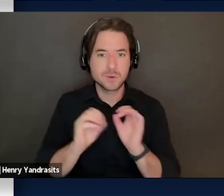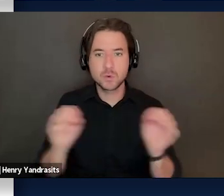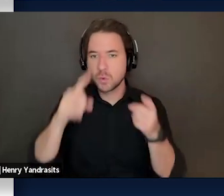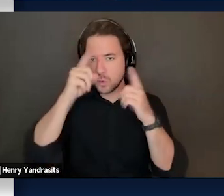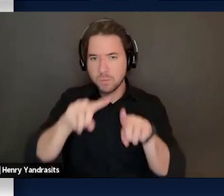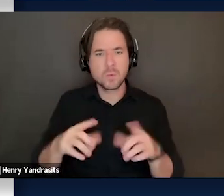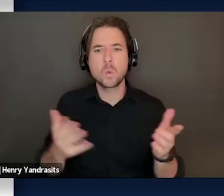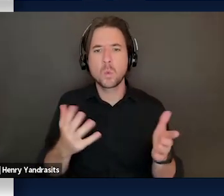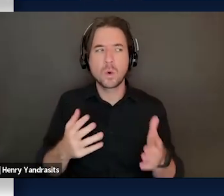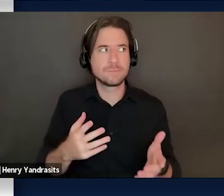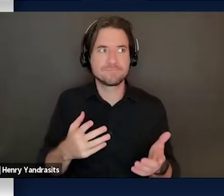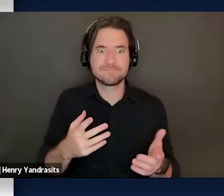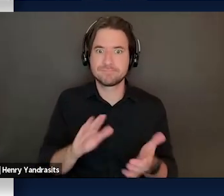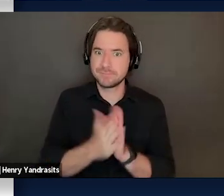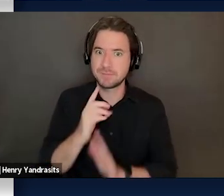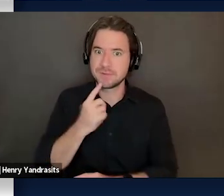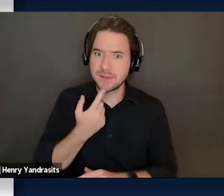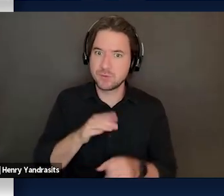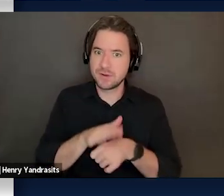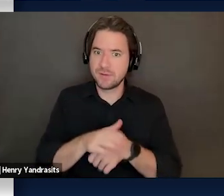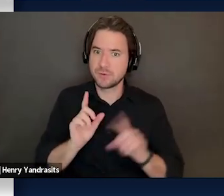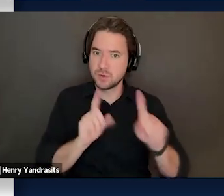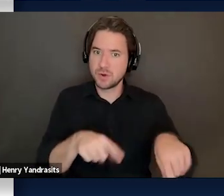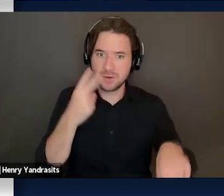So some of the quotes that we have for this, this first one.